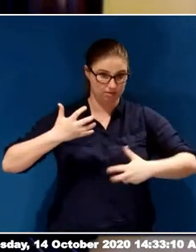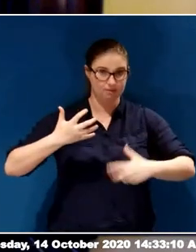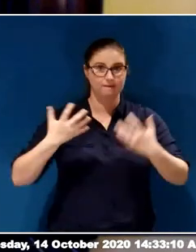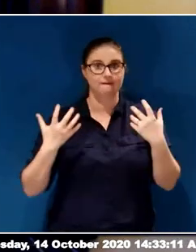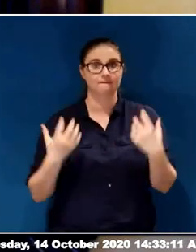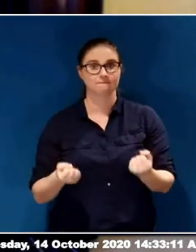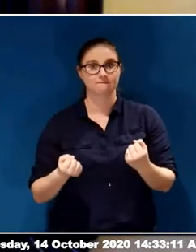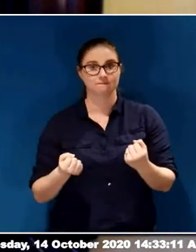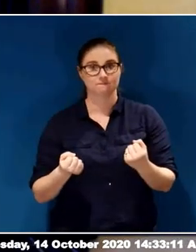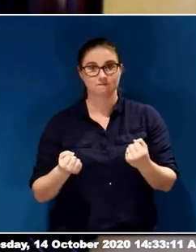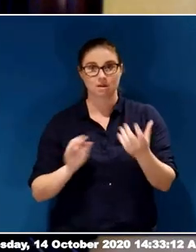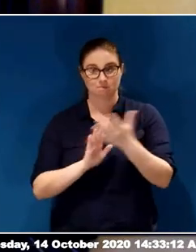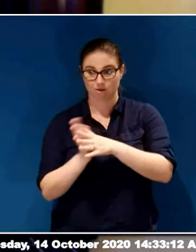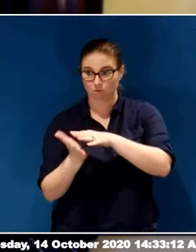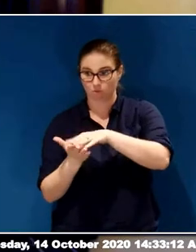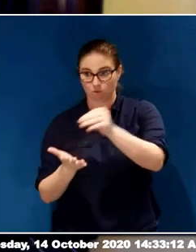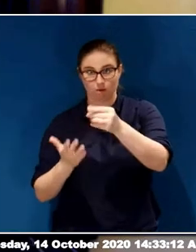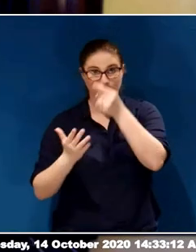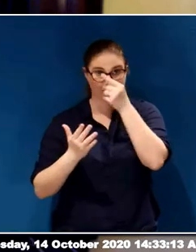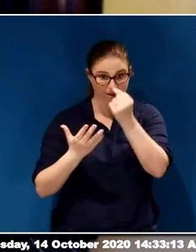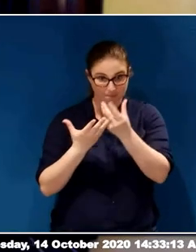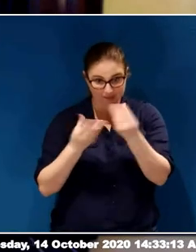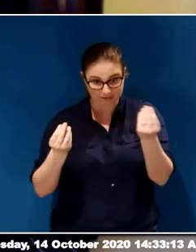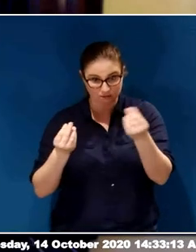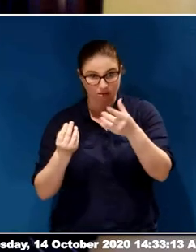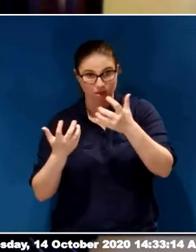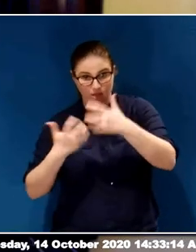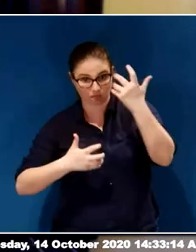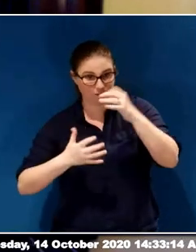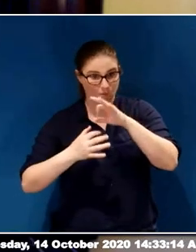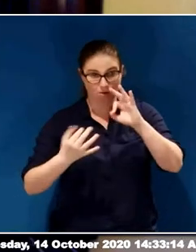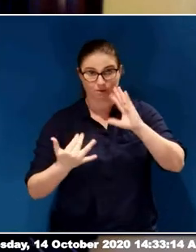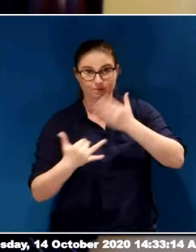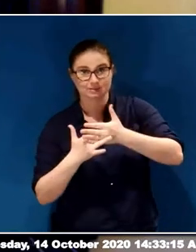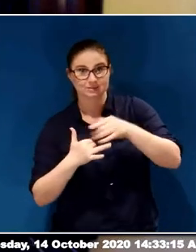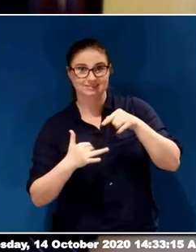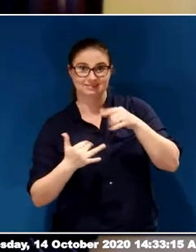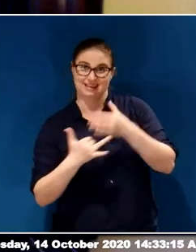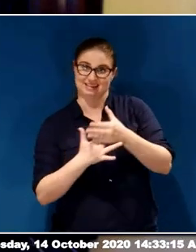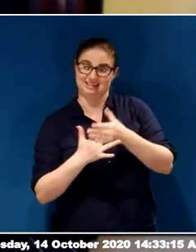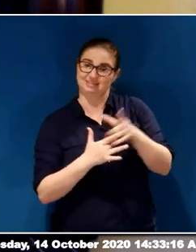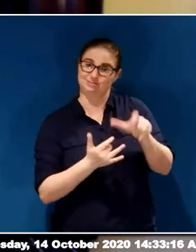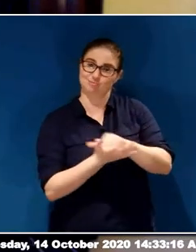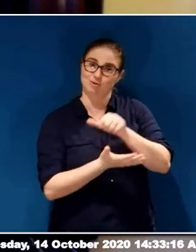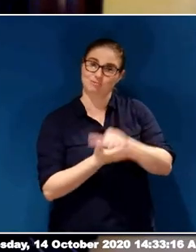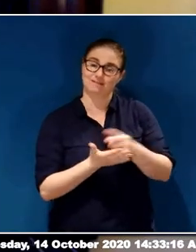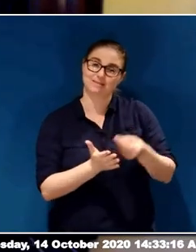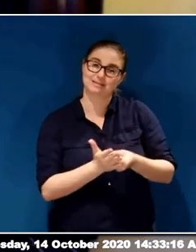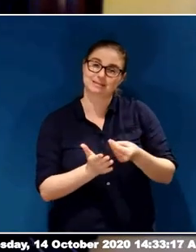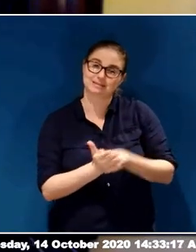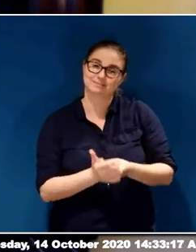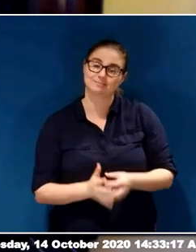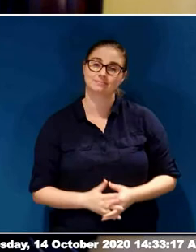I would also note that the States' allocation of that block funding was